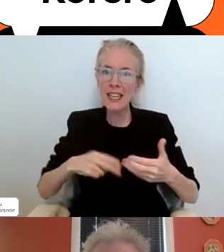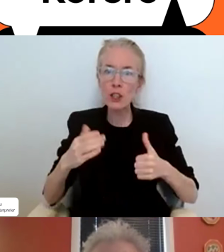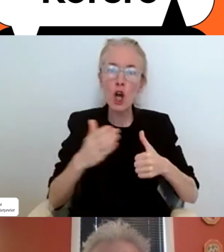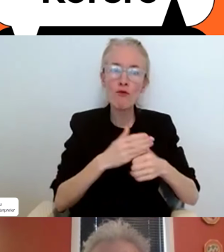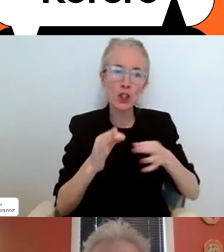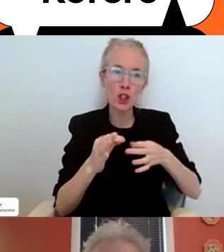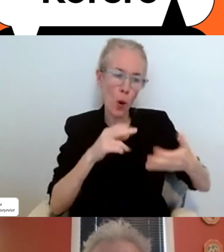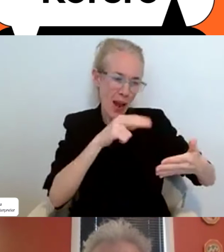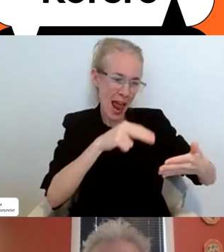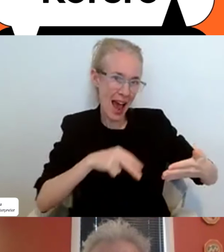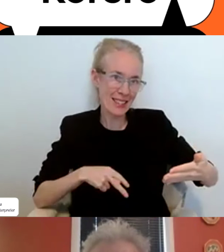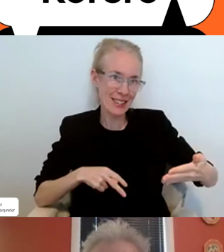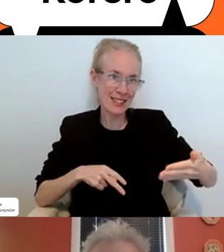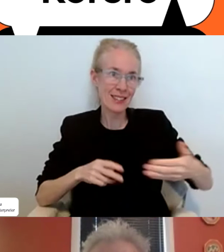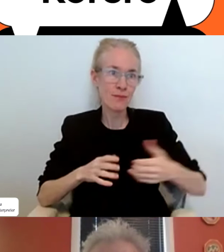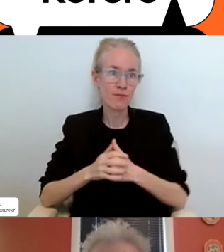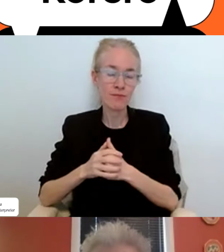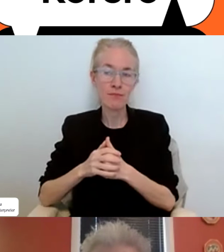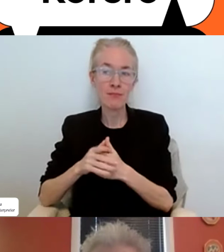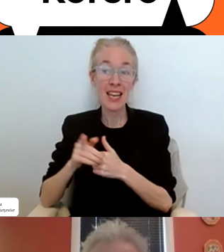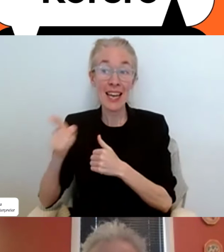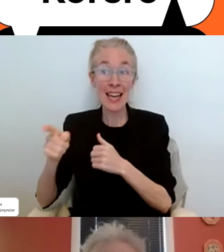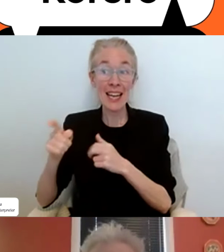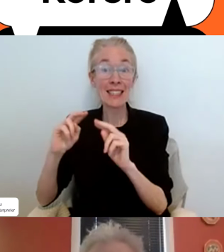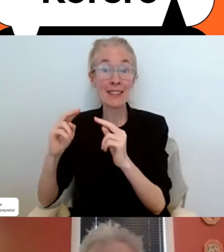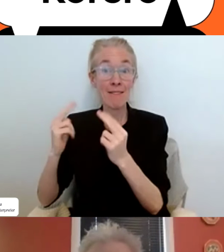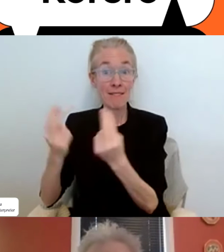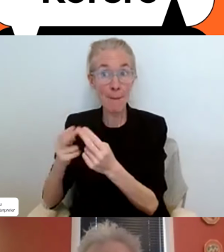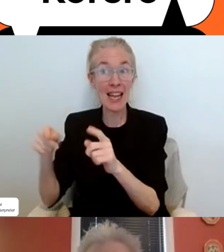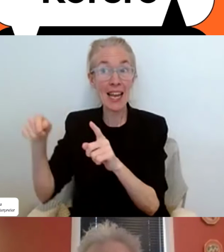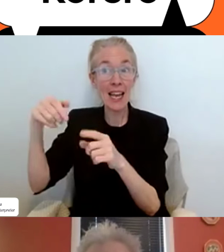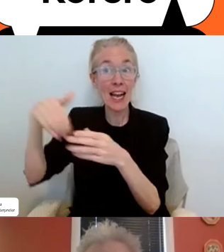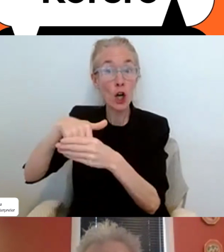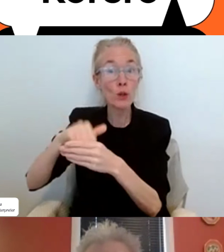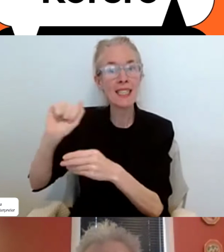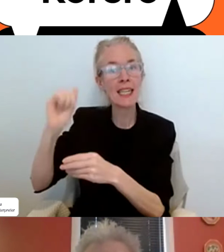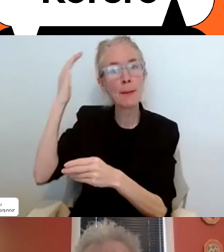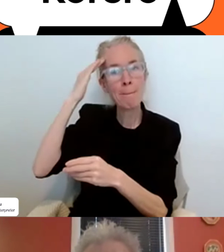part of the family was his invalid mother. So she lived upstairs with